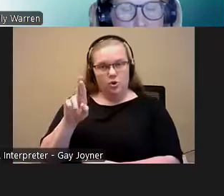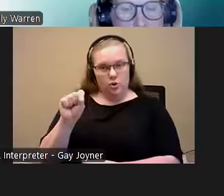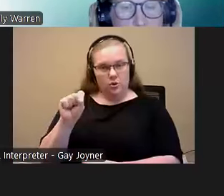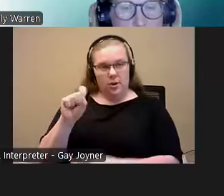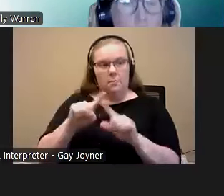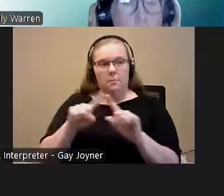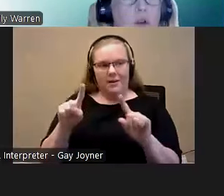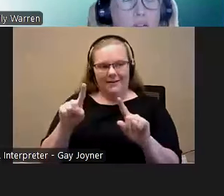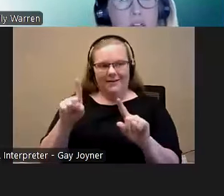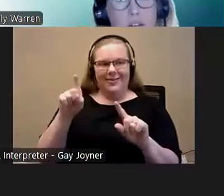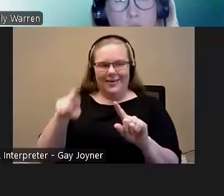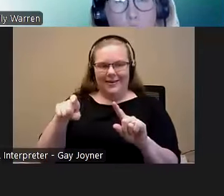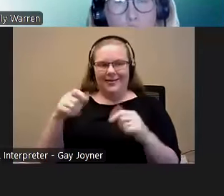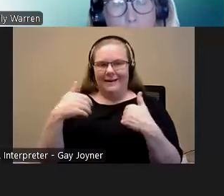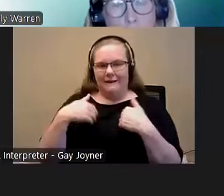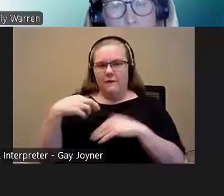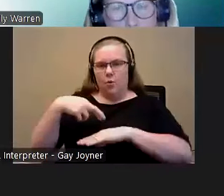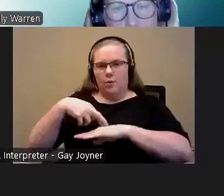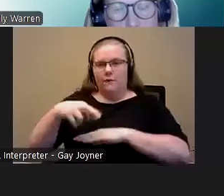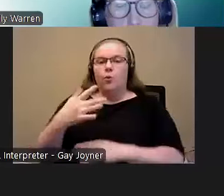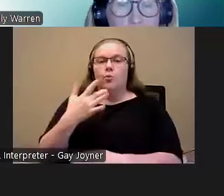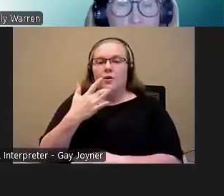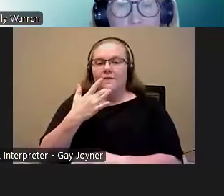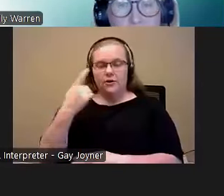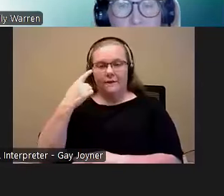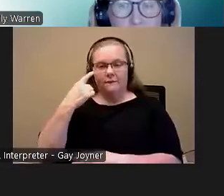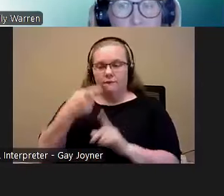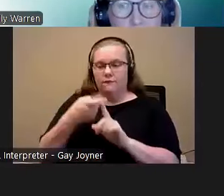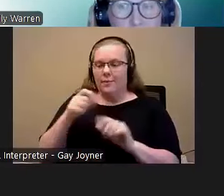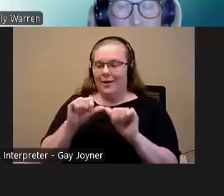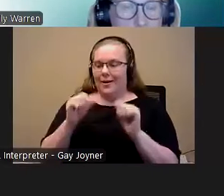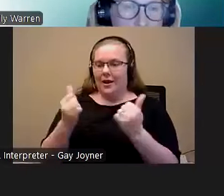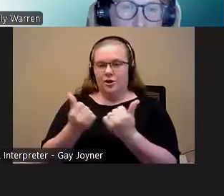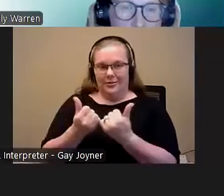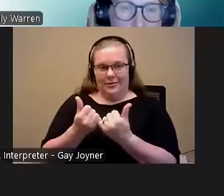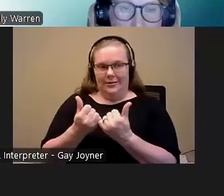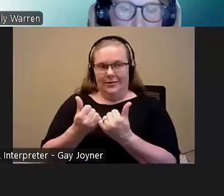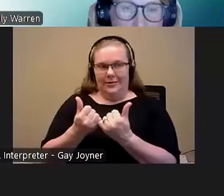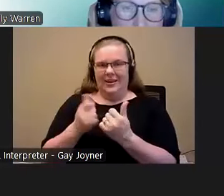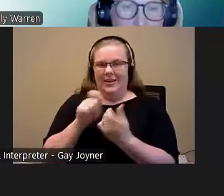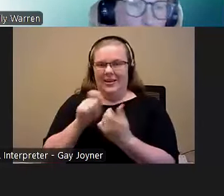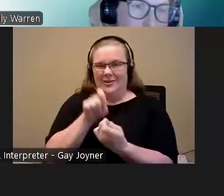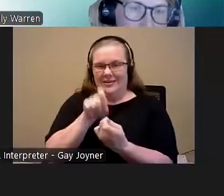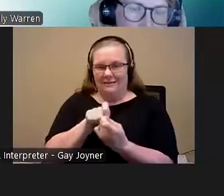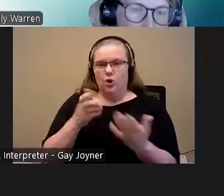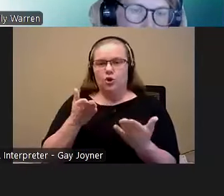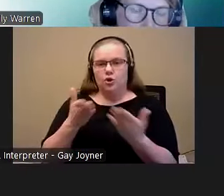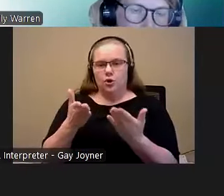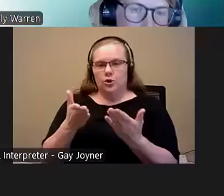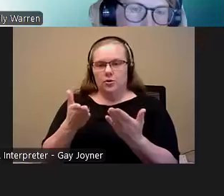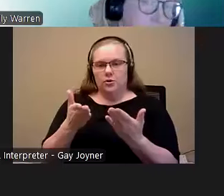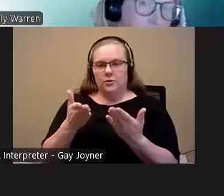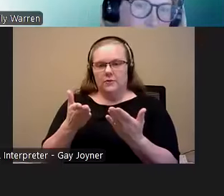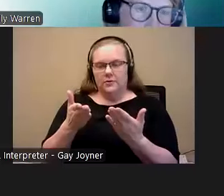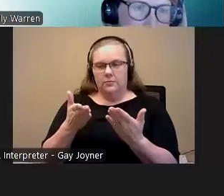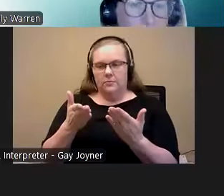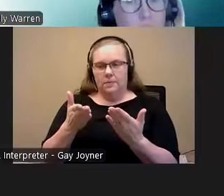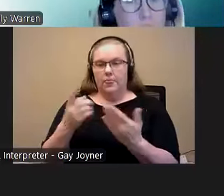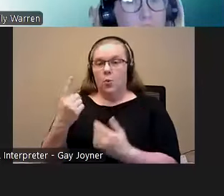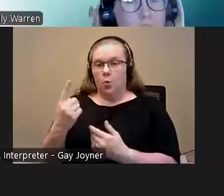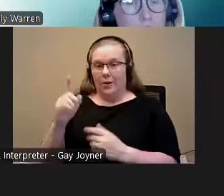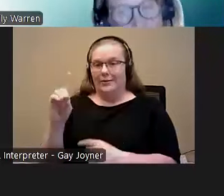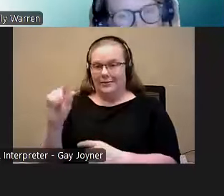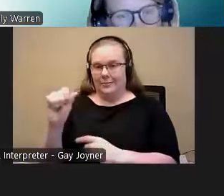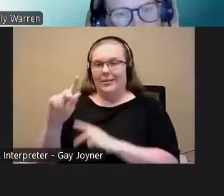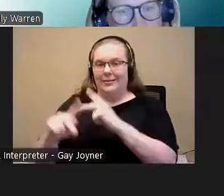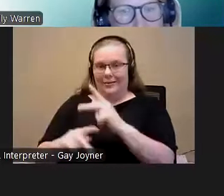have a referral preference from an agency that specifically serves one disability type or more.